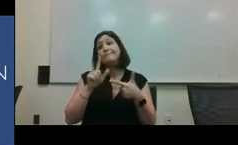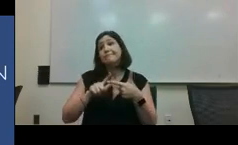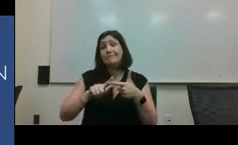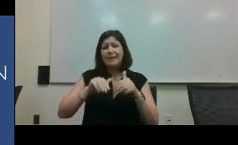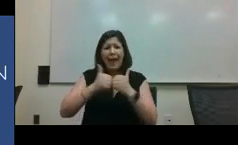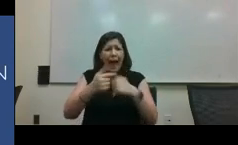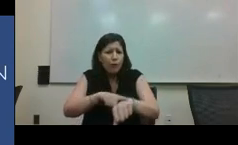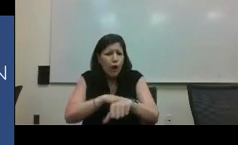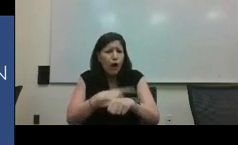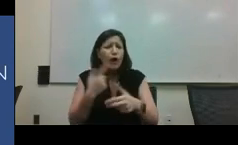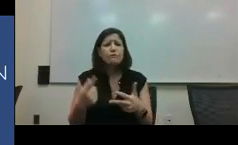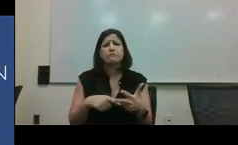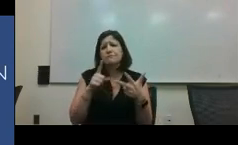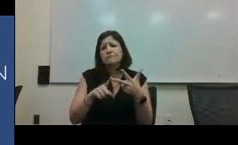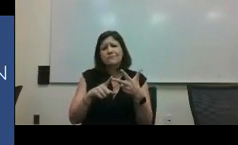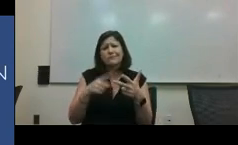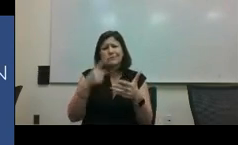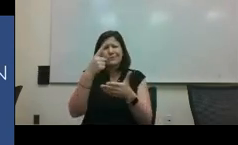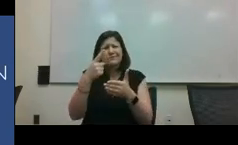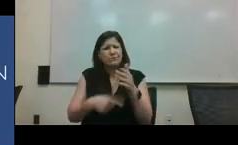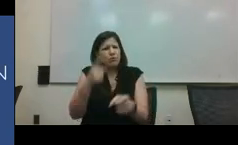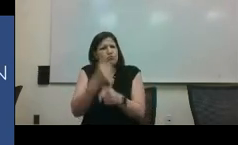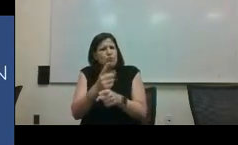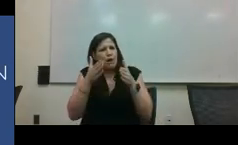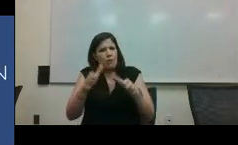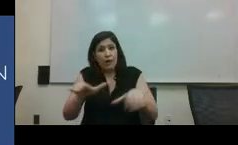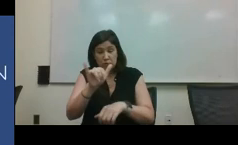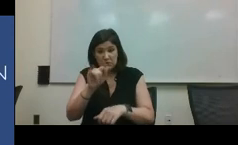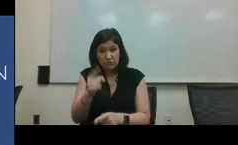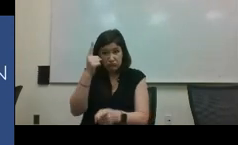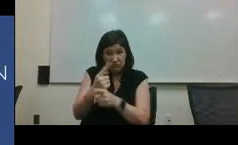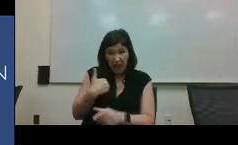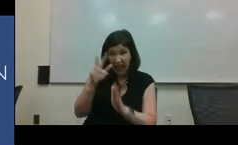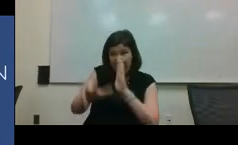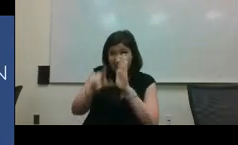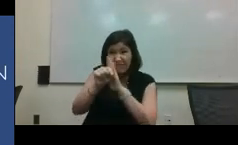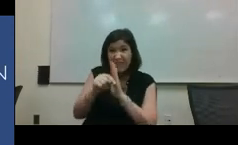how long should it be, what is the right way to do it? Is it right to have the video and for pictures